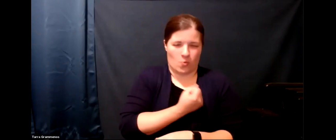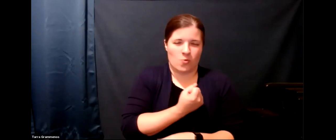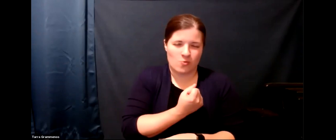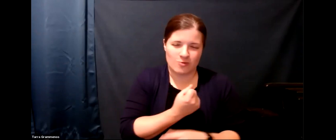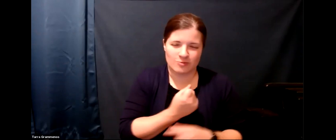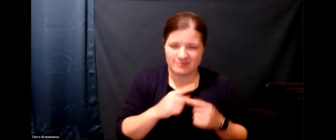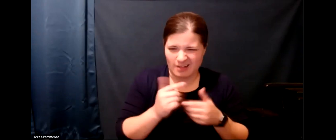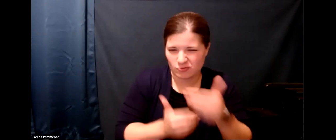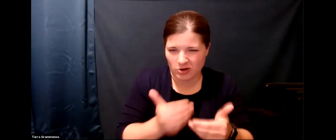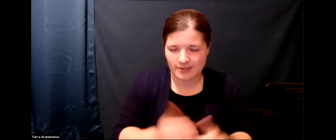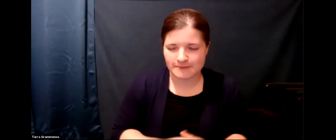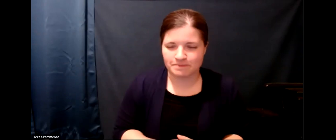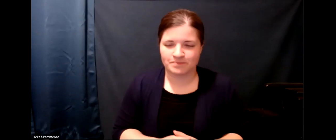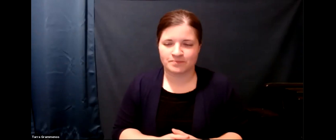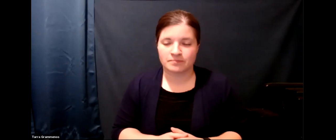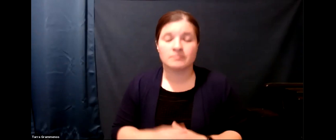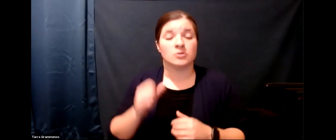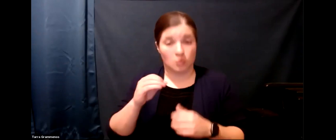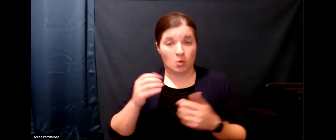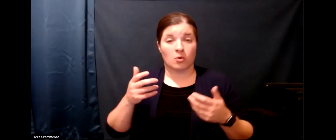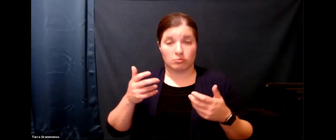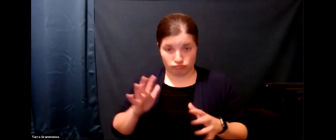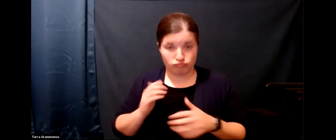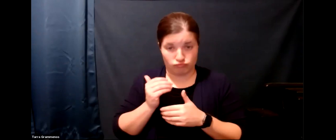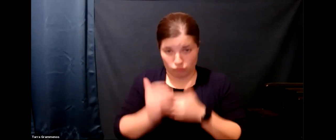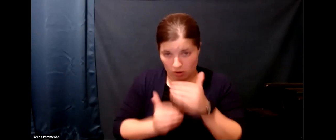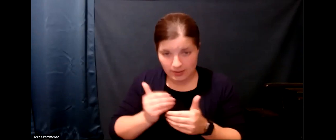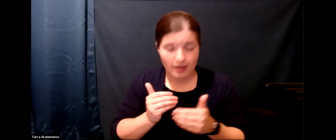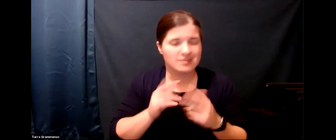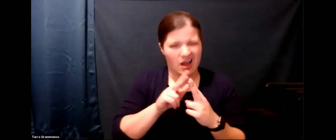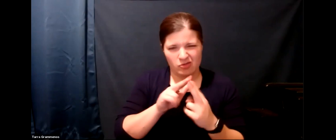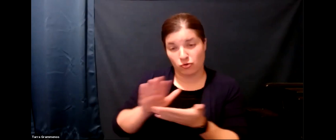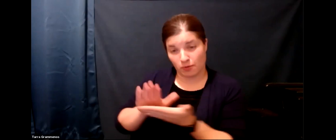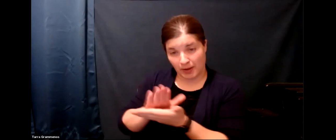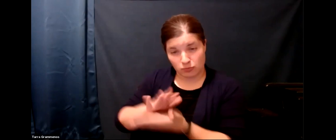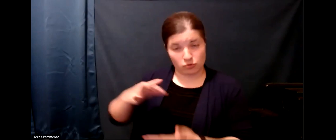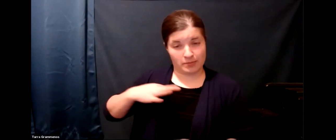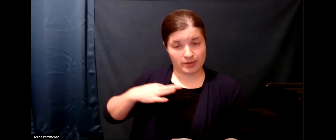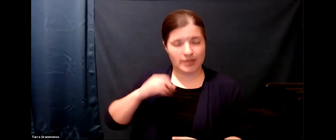But after we do, we do process it. An online application or a paper application, pairing